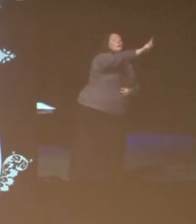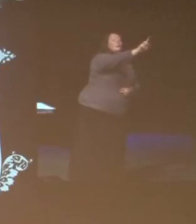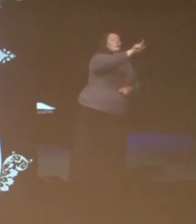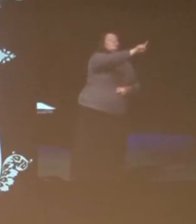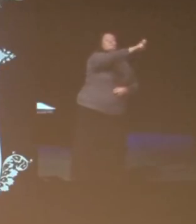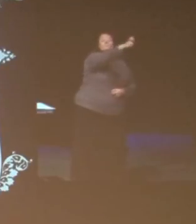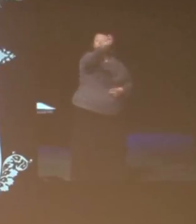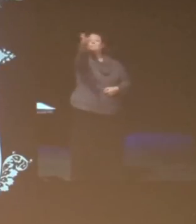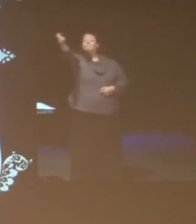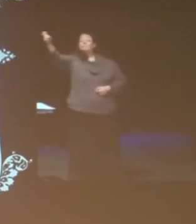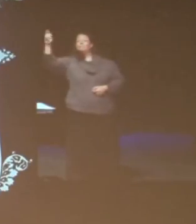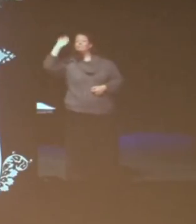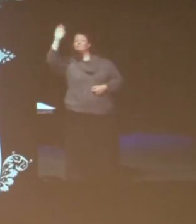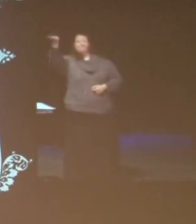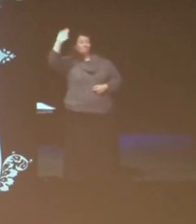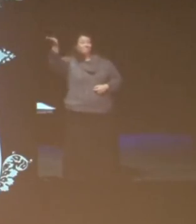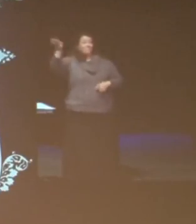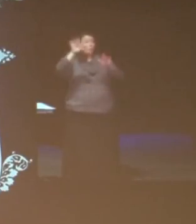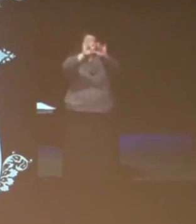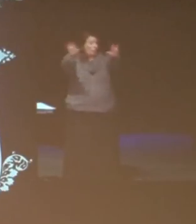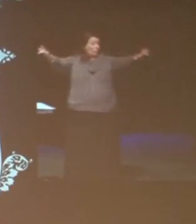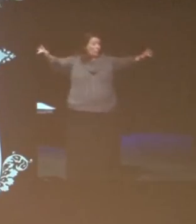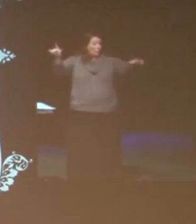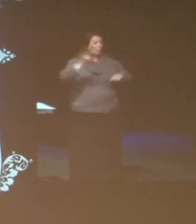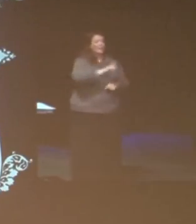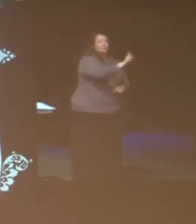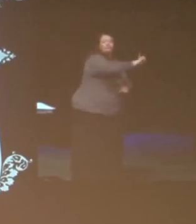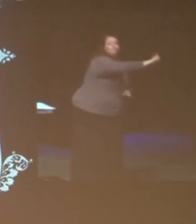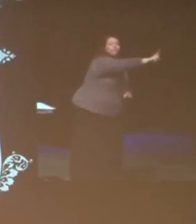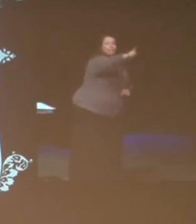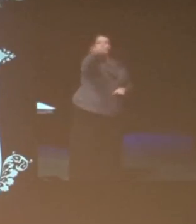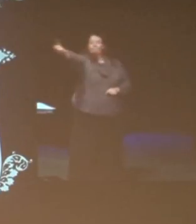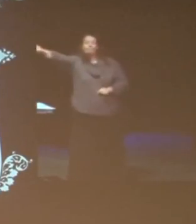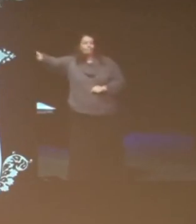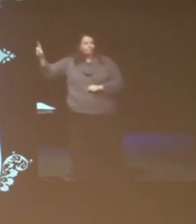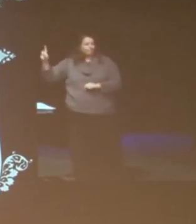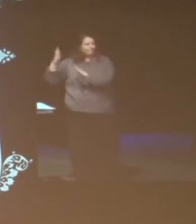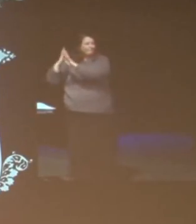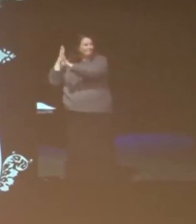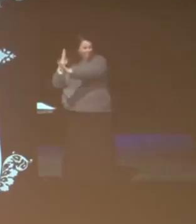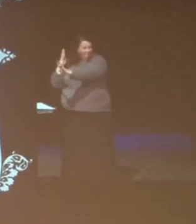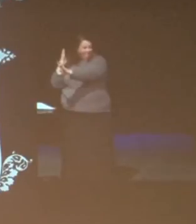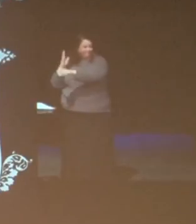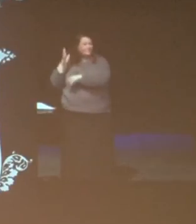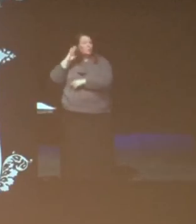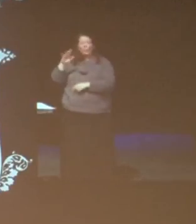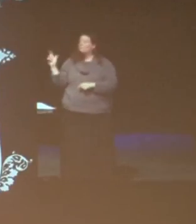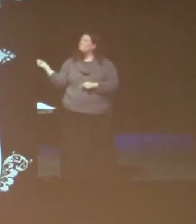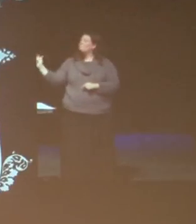to. Or you can walk up to the back where it's empty and you will have police departmentee of room to walk through over to the line where the